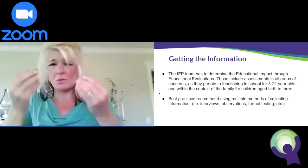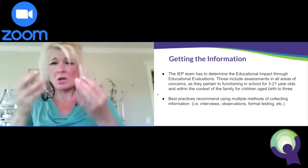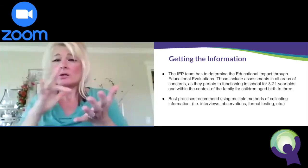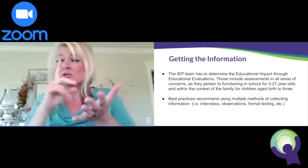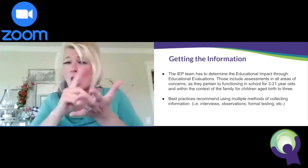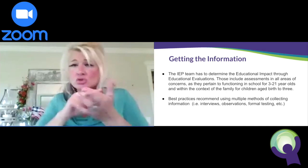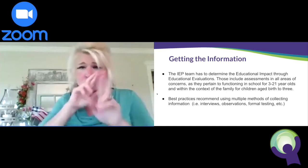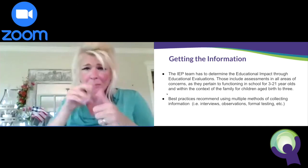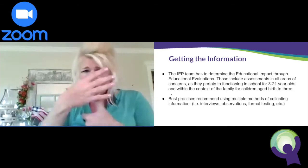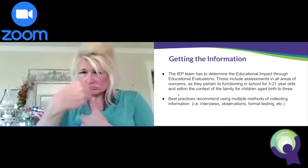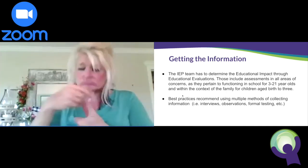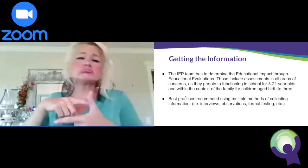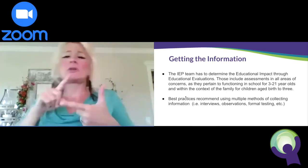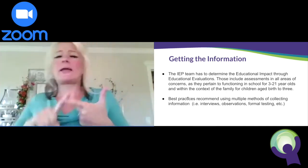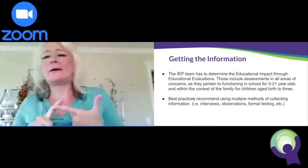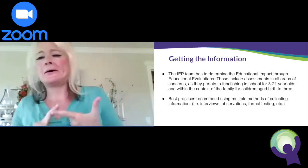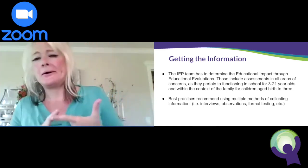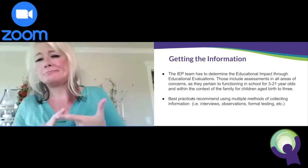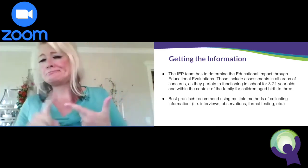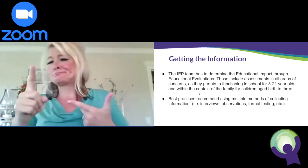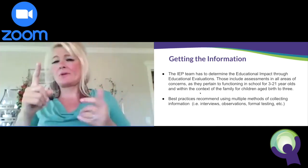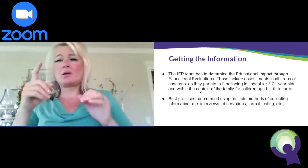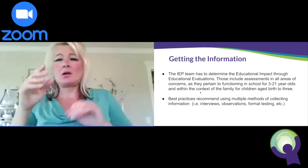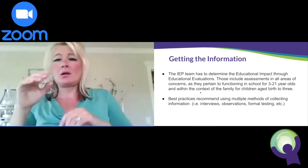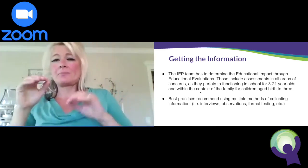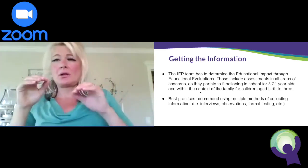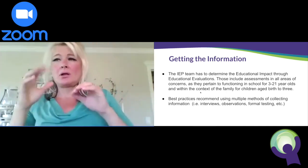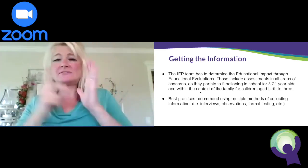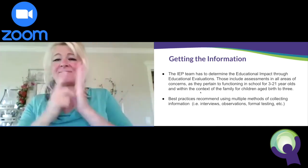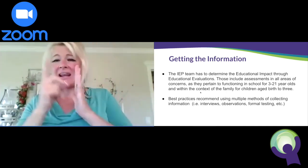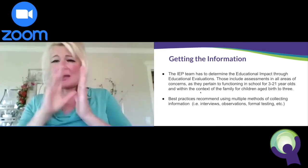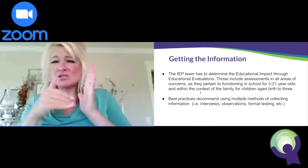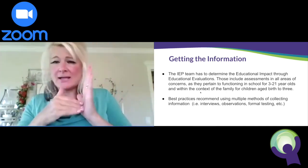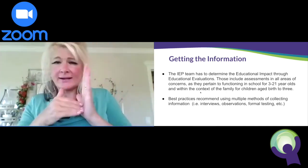I've taken a lot of information the doctor's reports